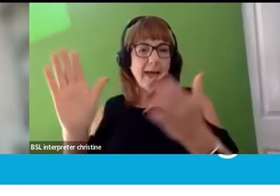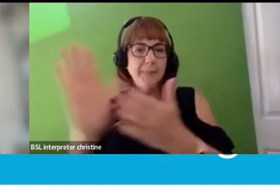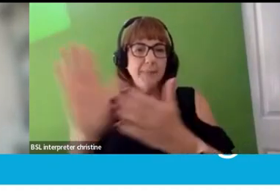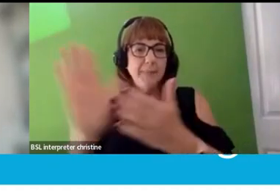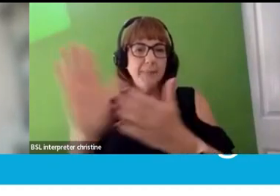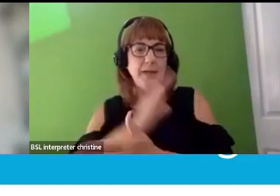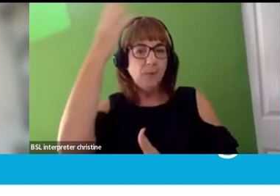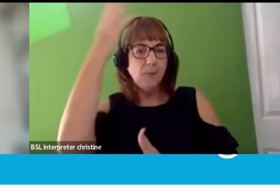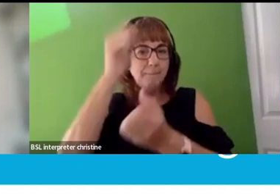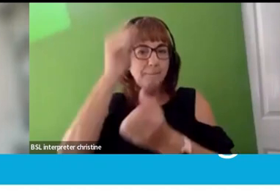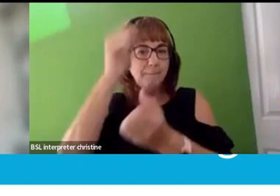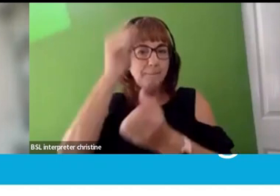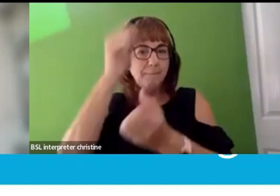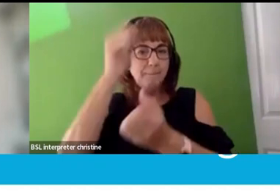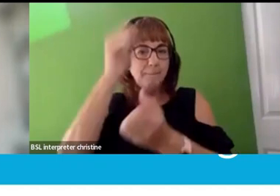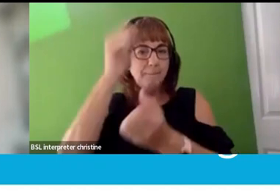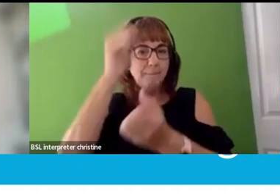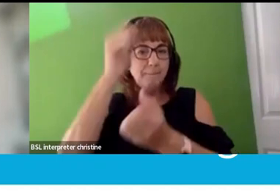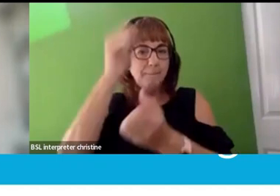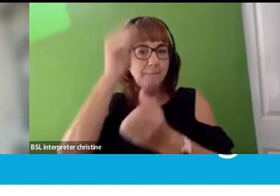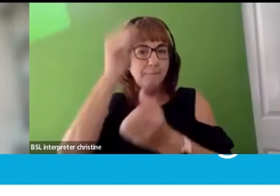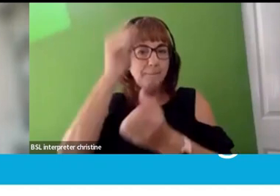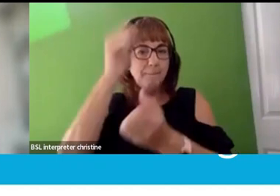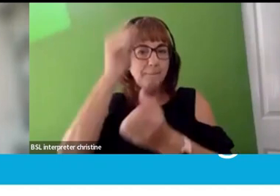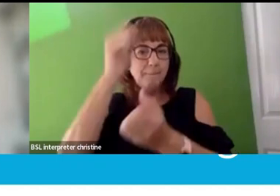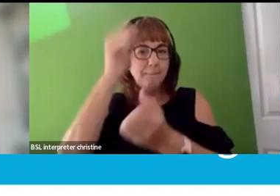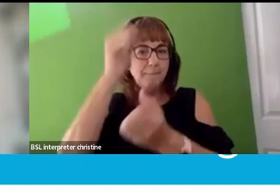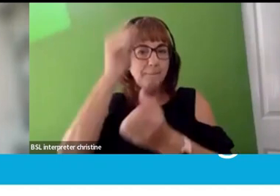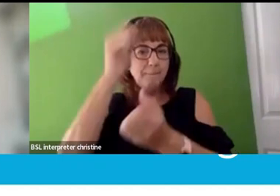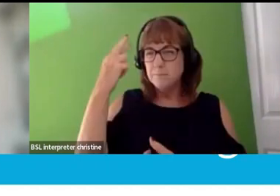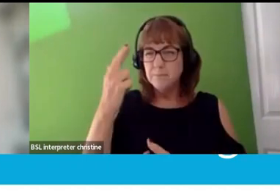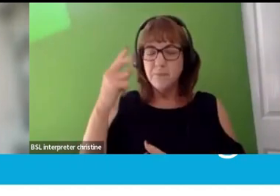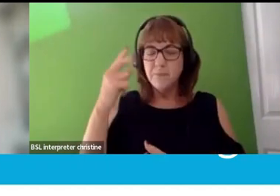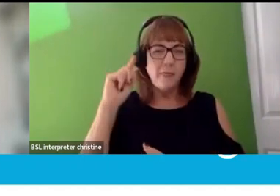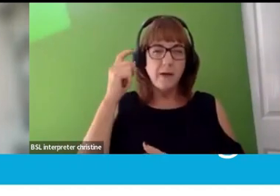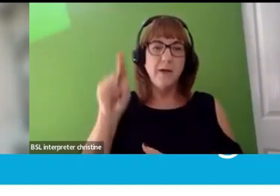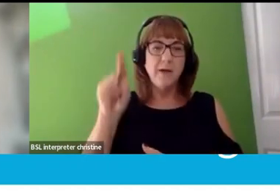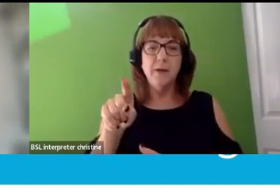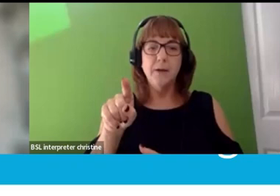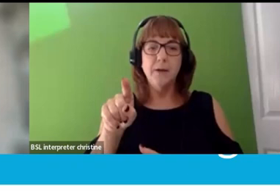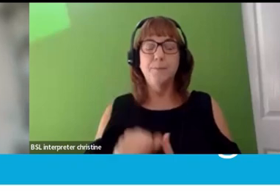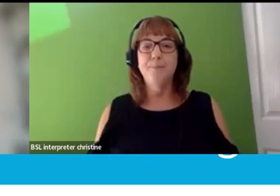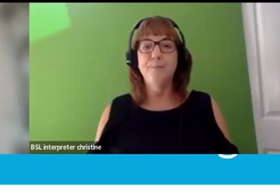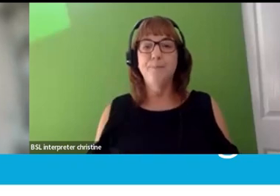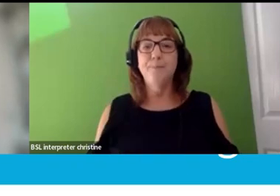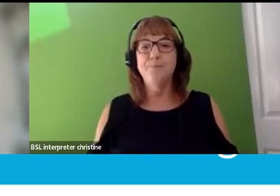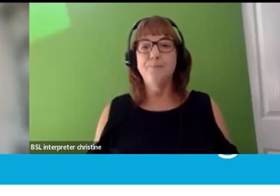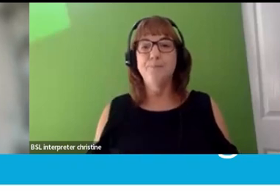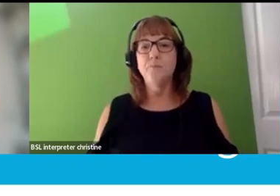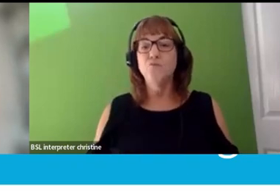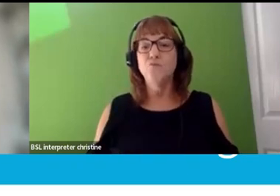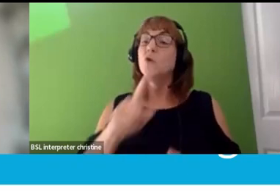You can hopefully ythink of one so the reasons that you can think of that,